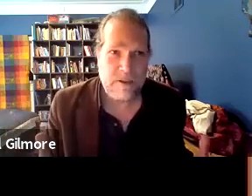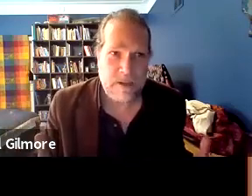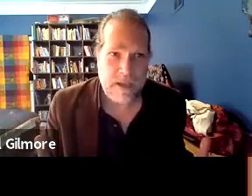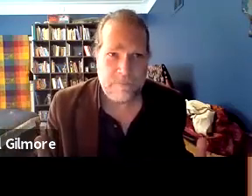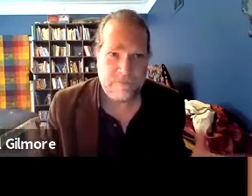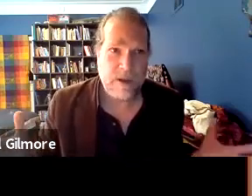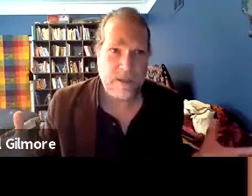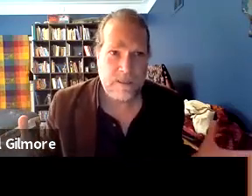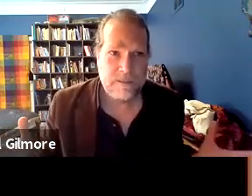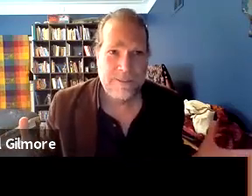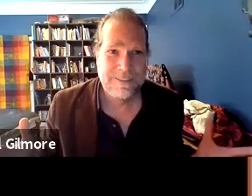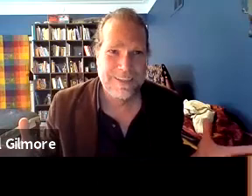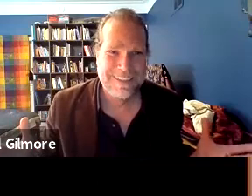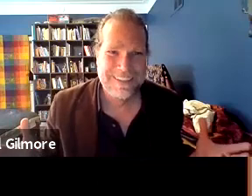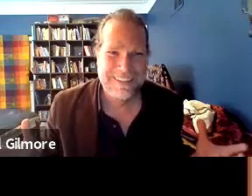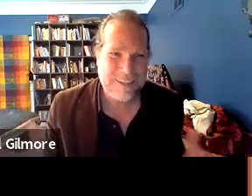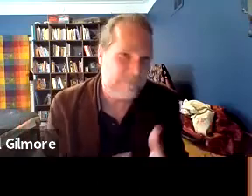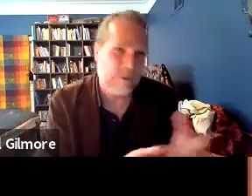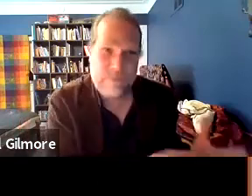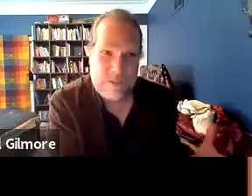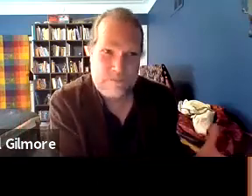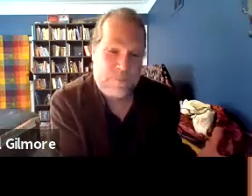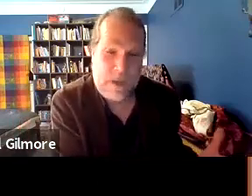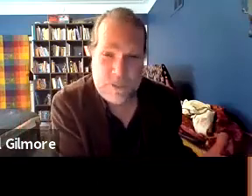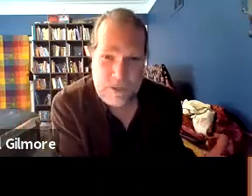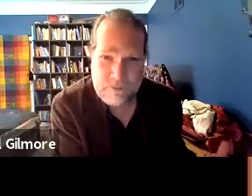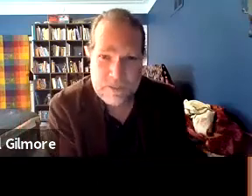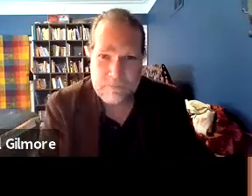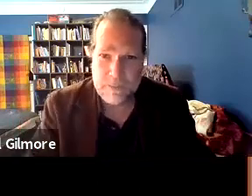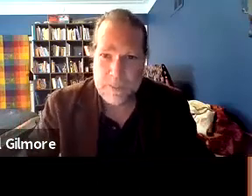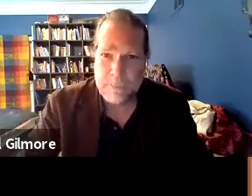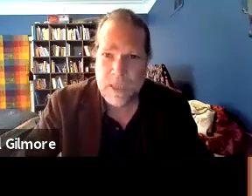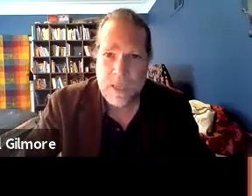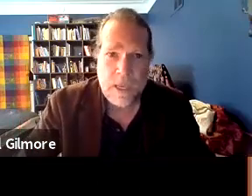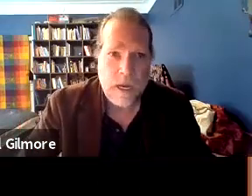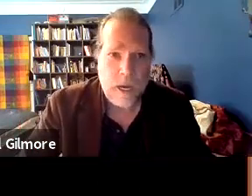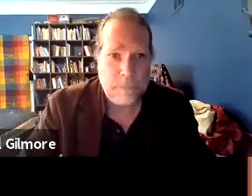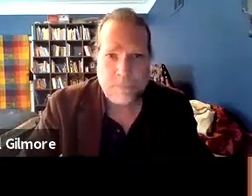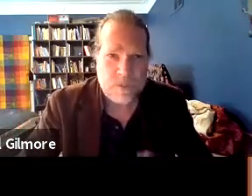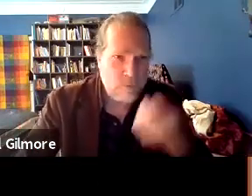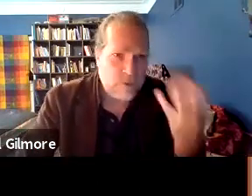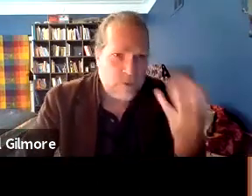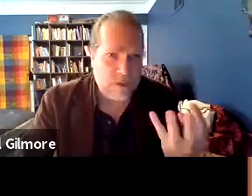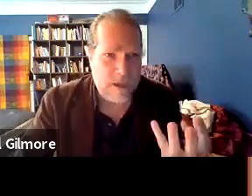for the other guy, frankly, they're gonna vote for Thomas Jefferson maybe. So there you